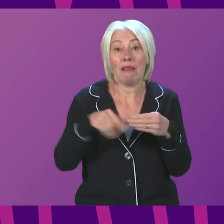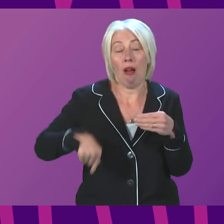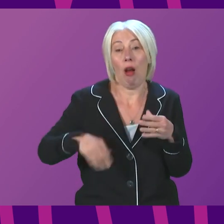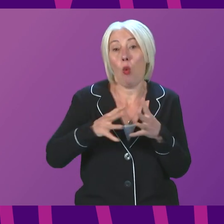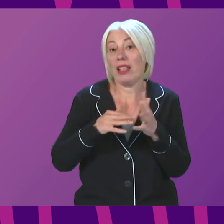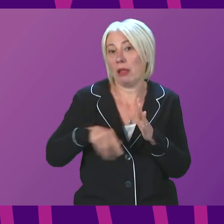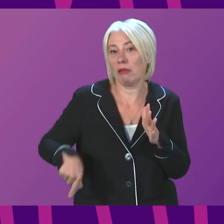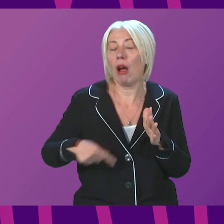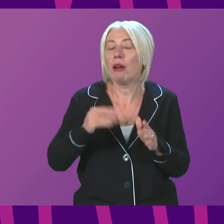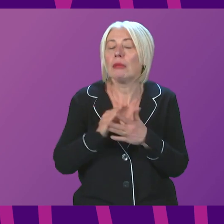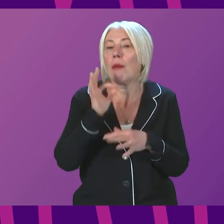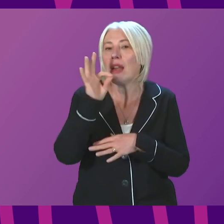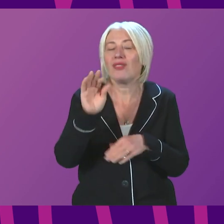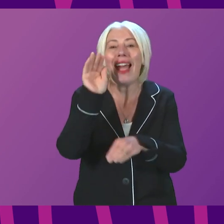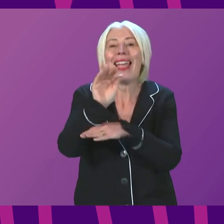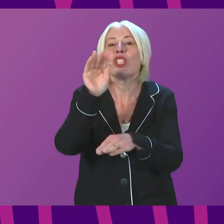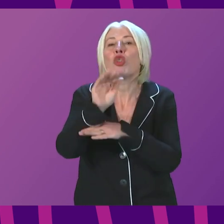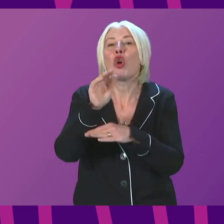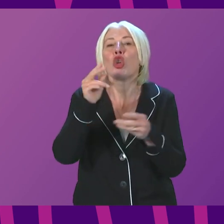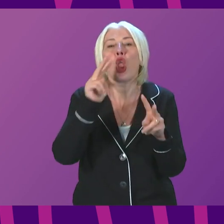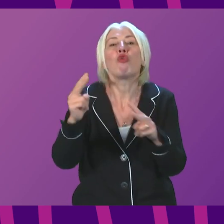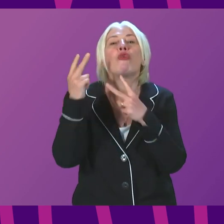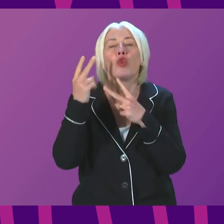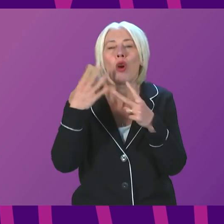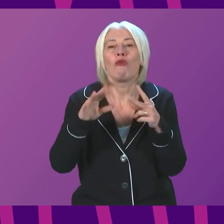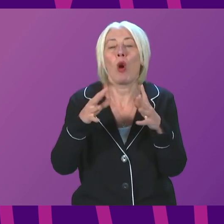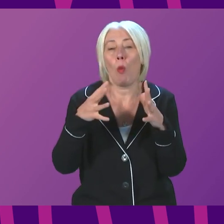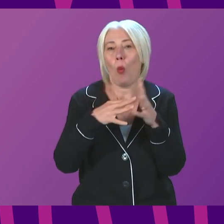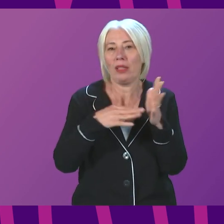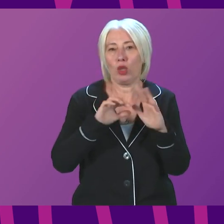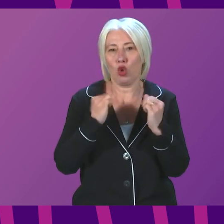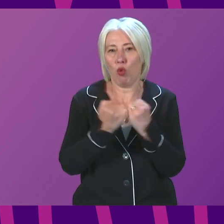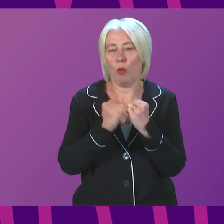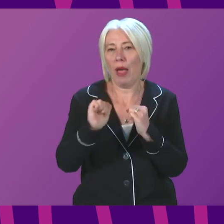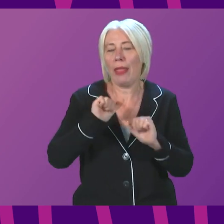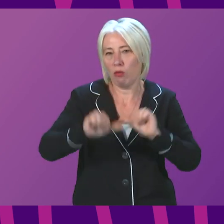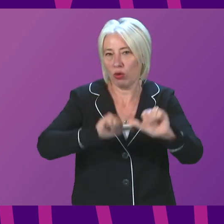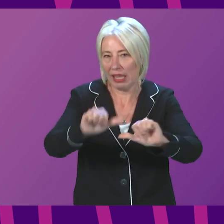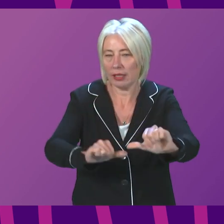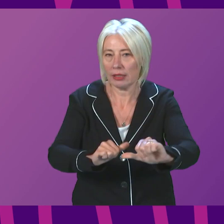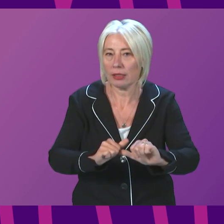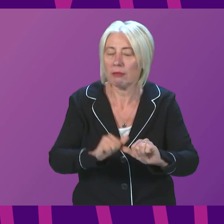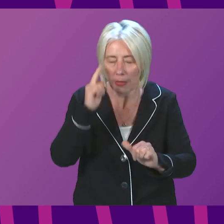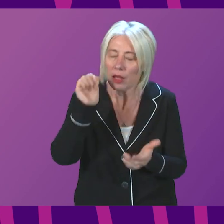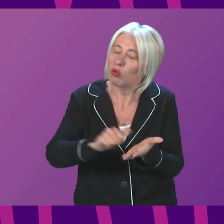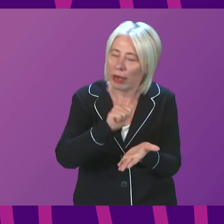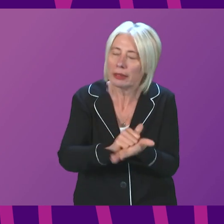there will be an external review of the Westminster group processes. I think that that, too, is right and proper.